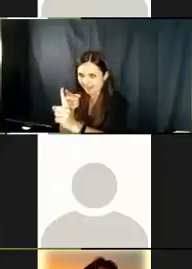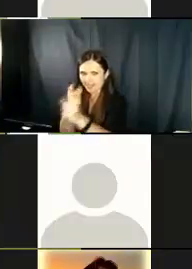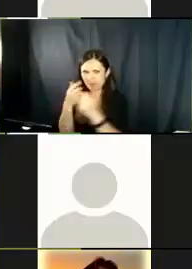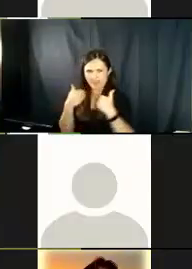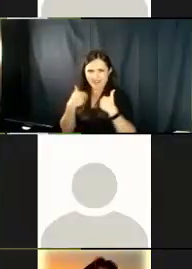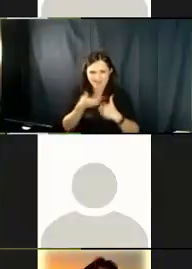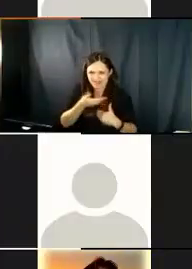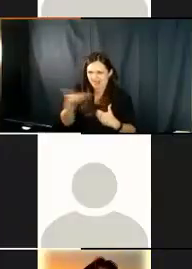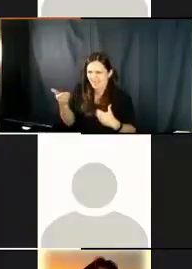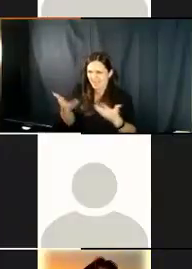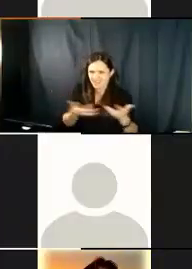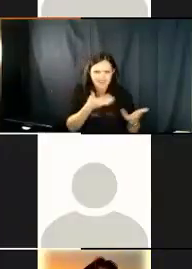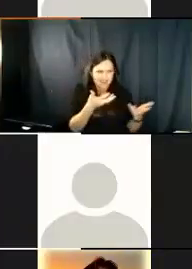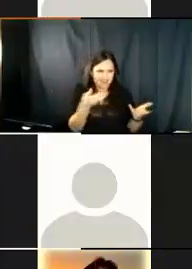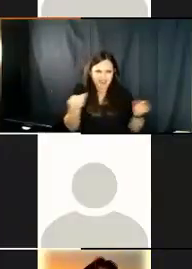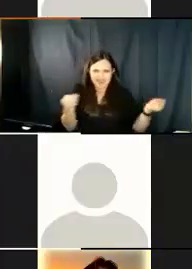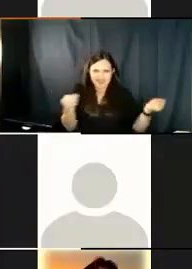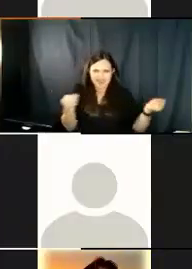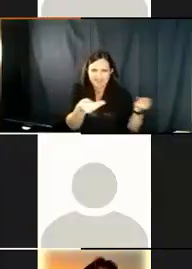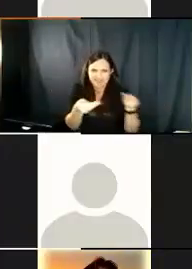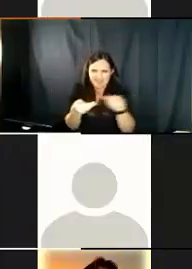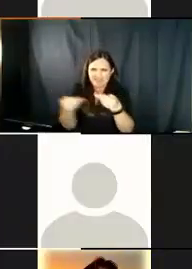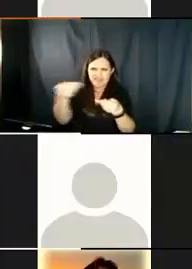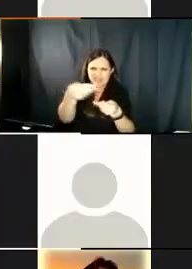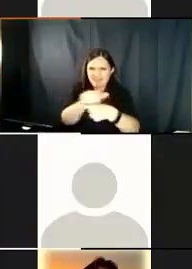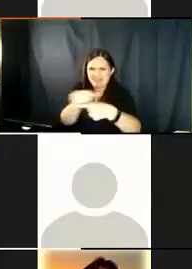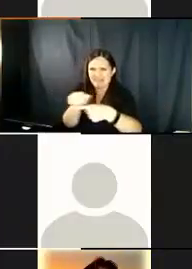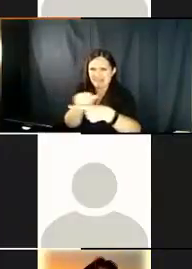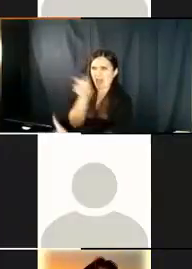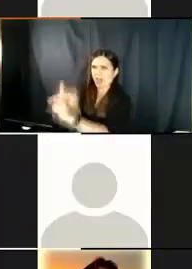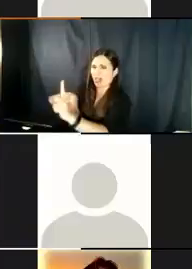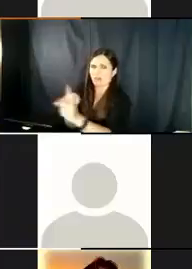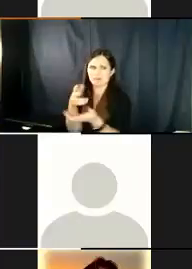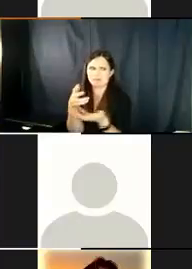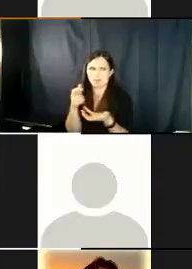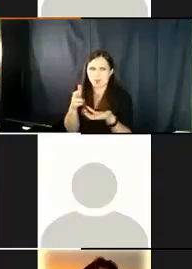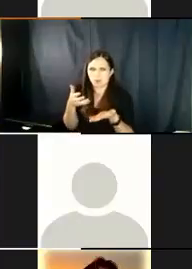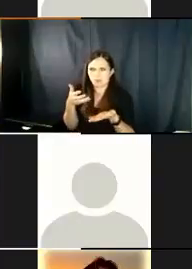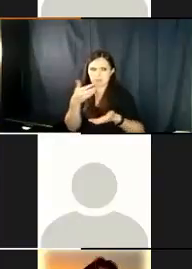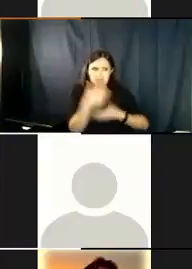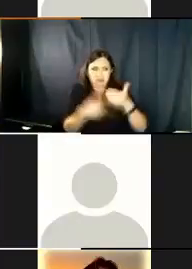we don't quite know how to put those into practice or we can't explain someone what our process is.